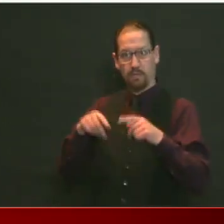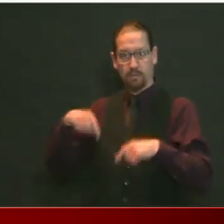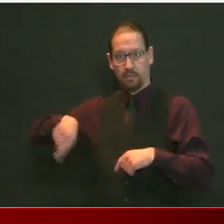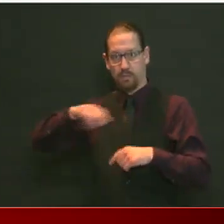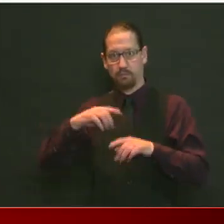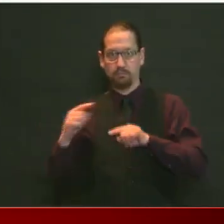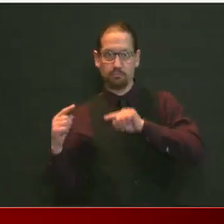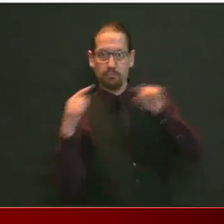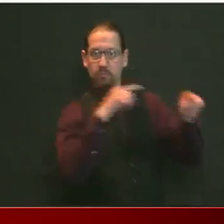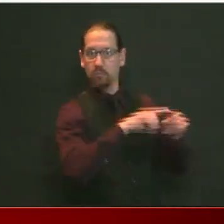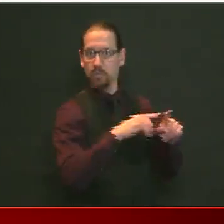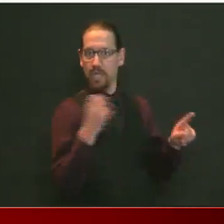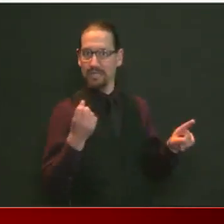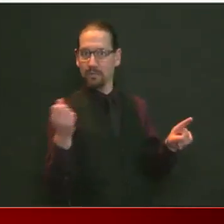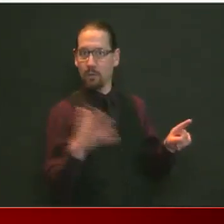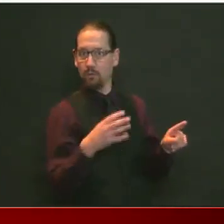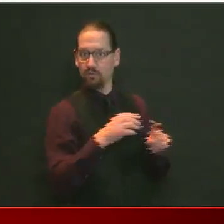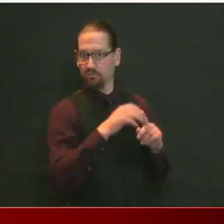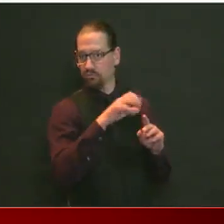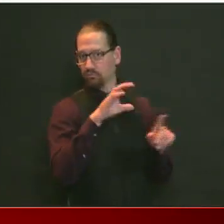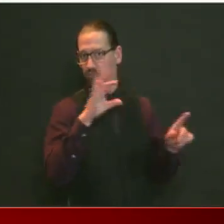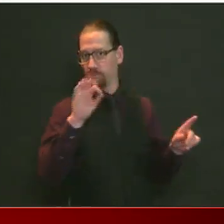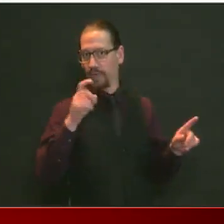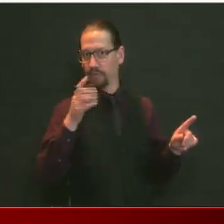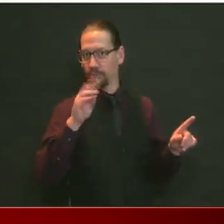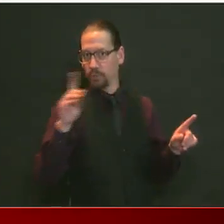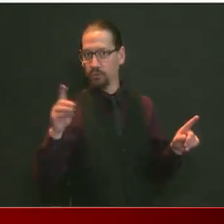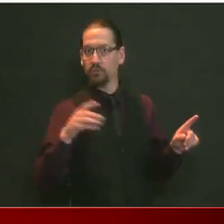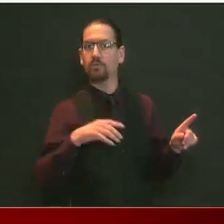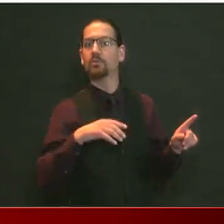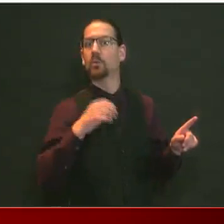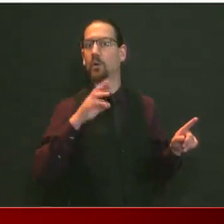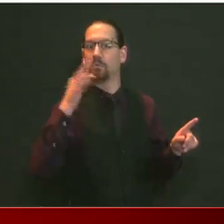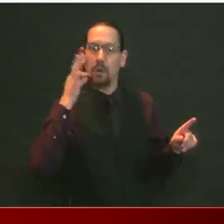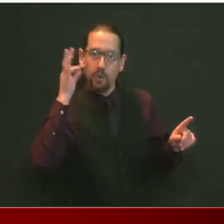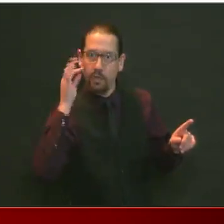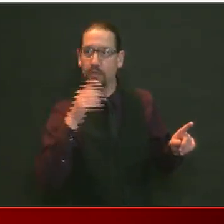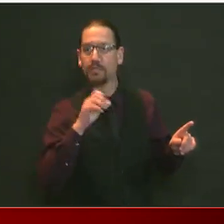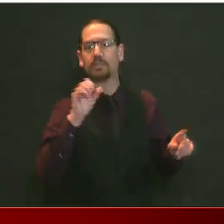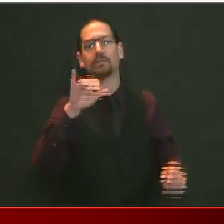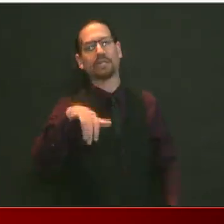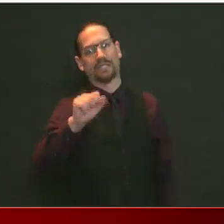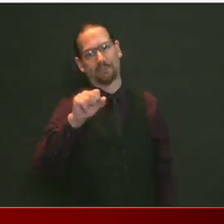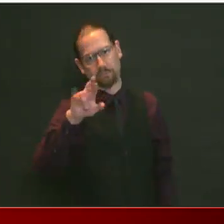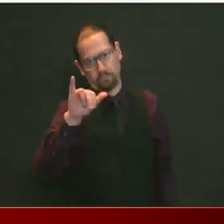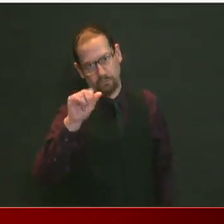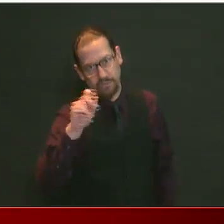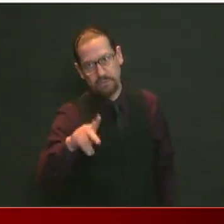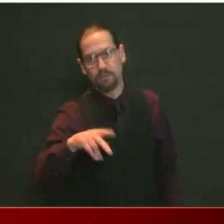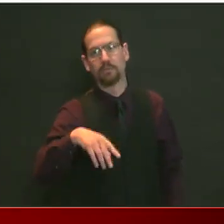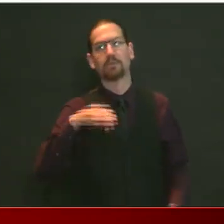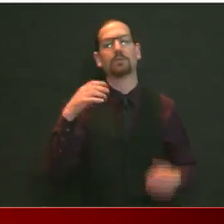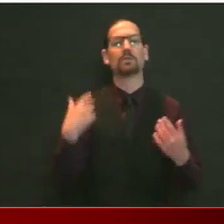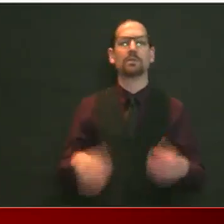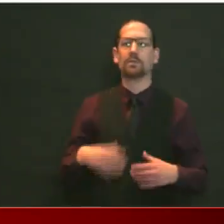IT WON'T BE JUNE 1ST. DOES THAT RUN THE RISK THAT PEOPLE GO TO FOXWOODS AND THEY GET THE VIRUS AND COME